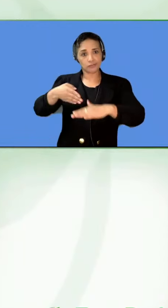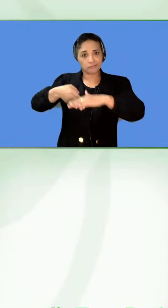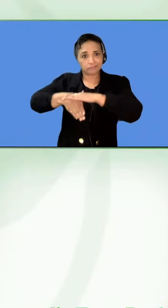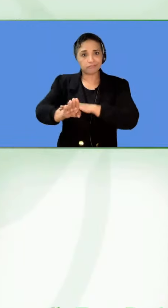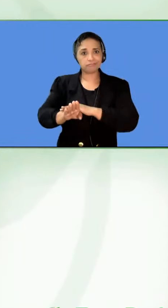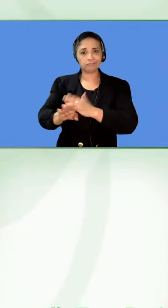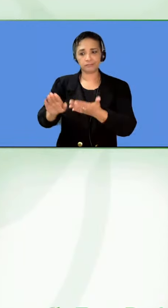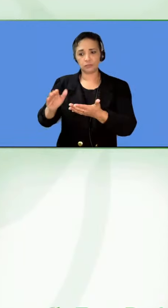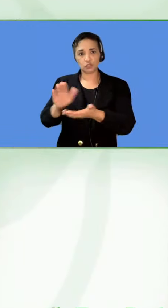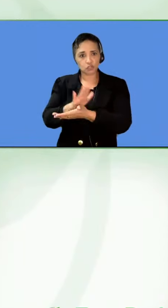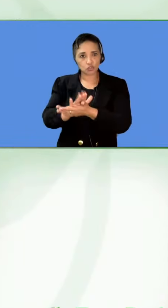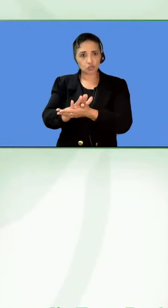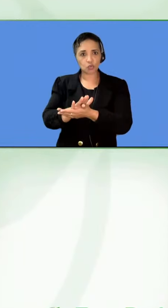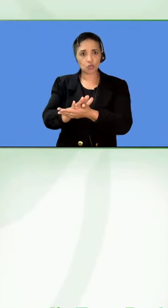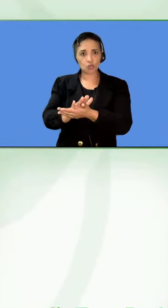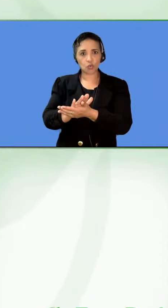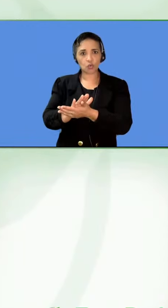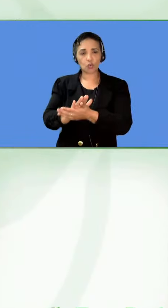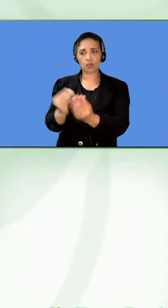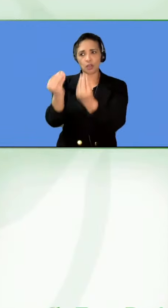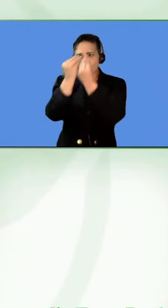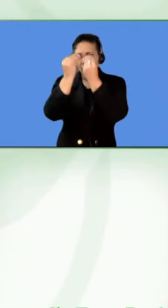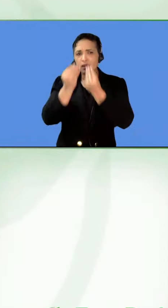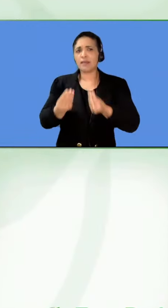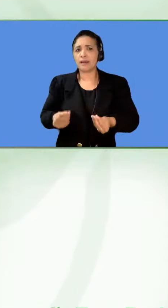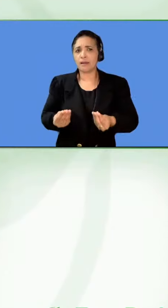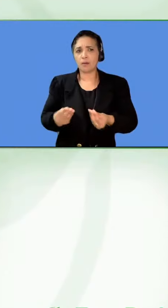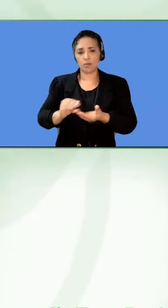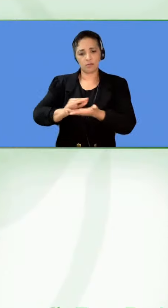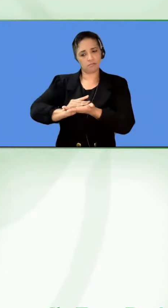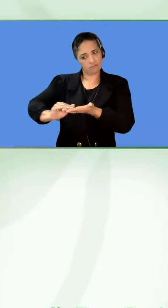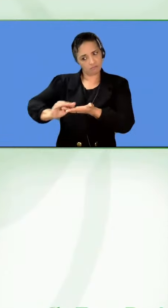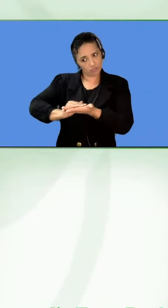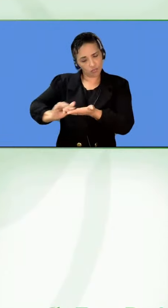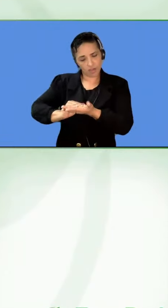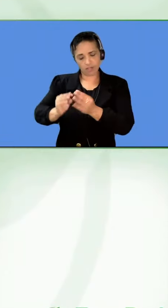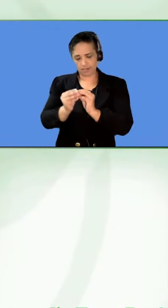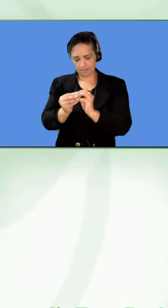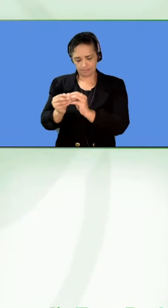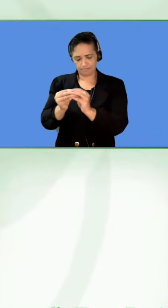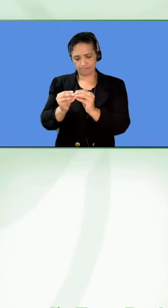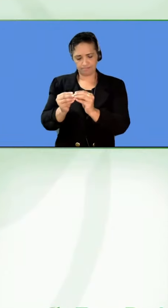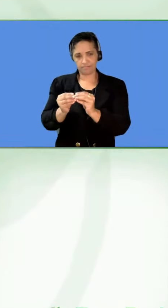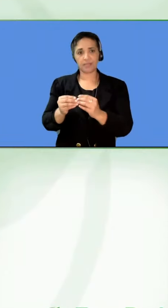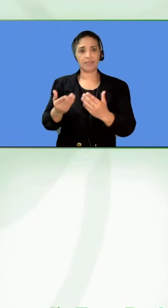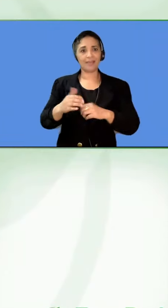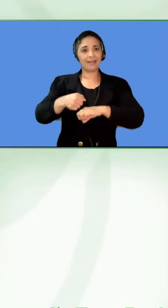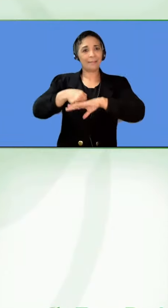This access to daisy players under the screen readers is in addition to that.